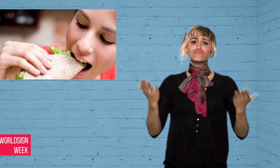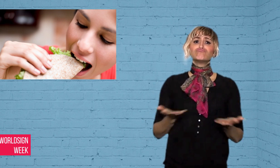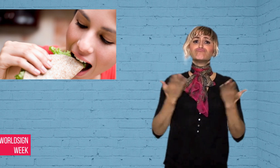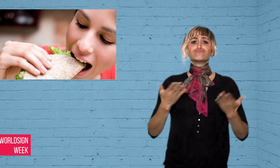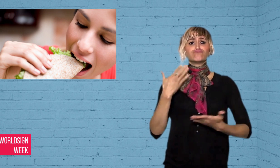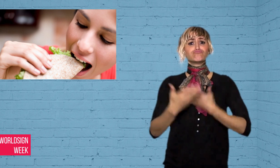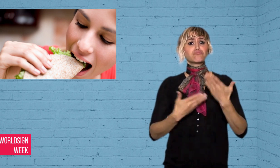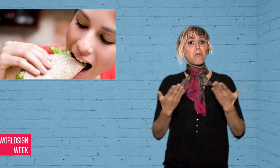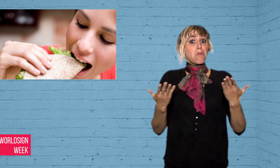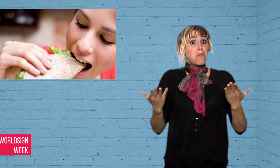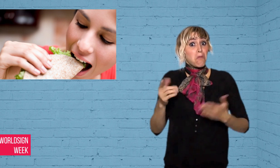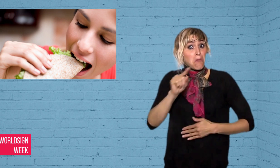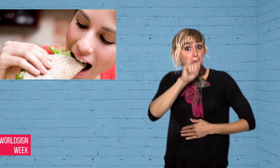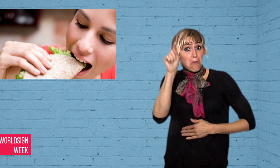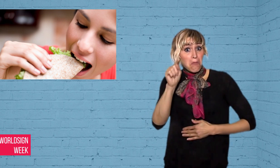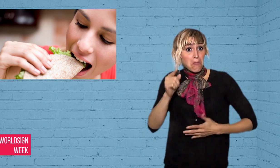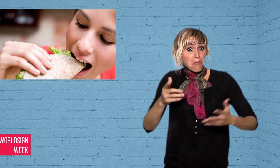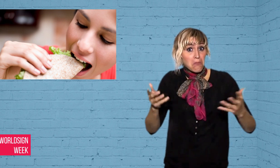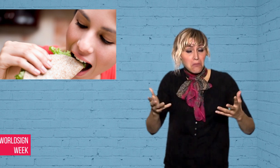lives easier.